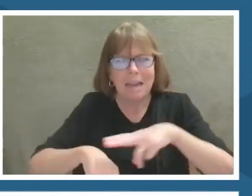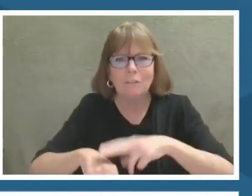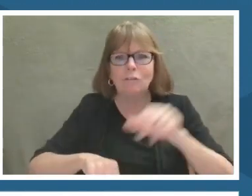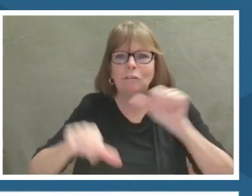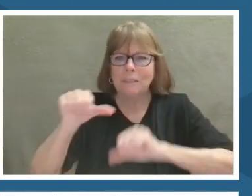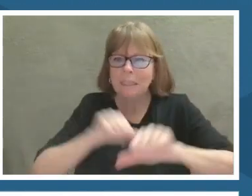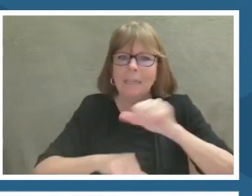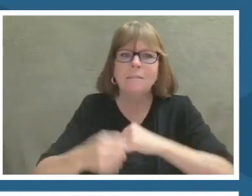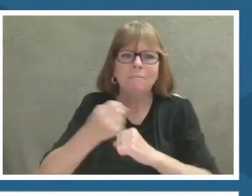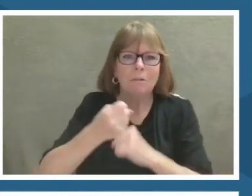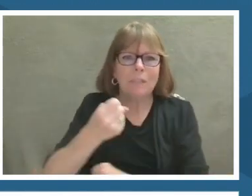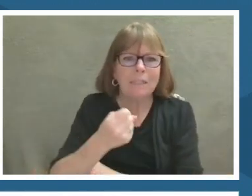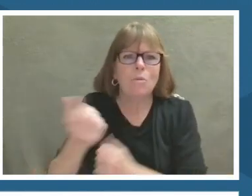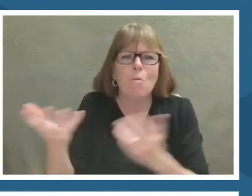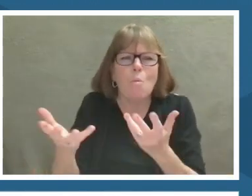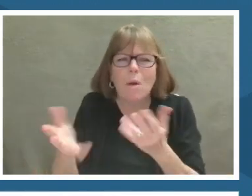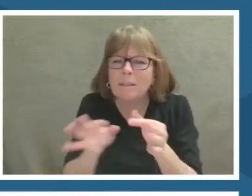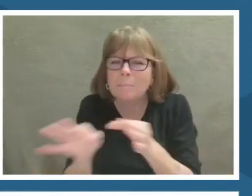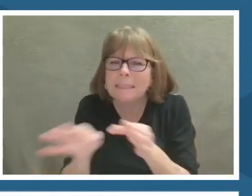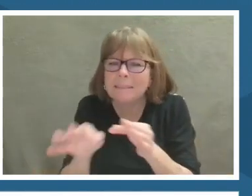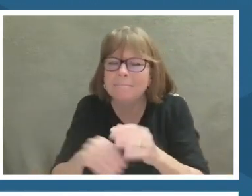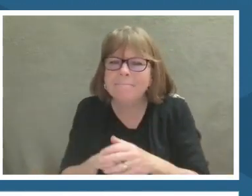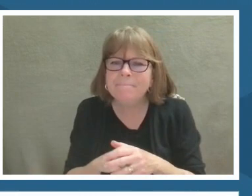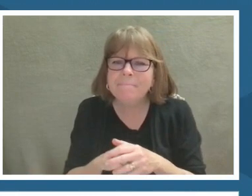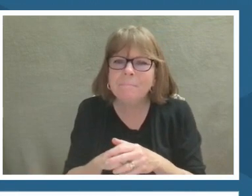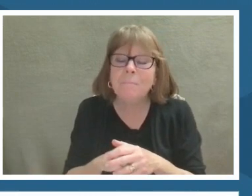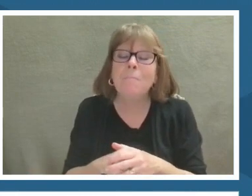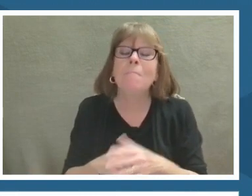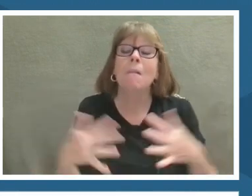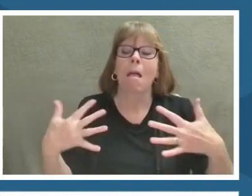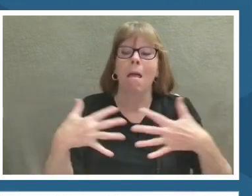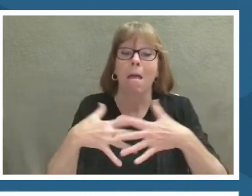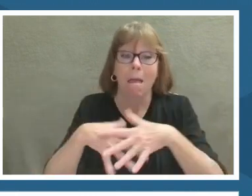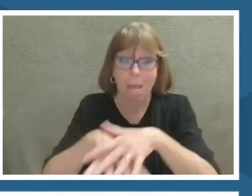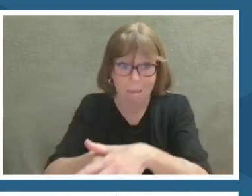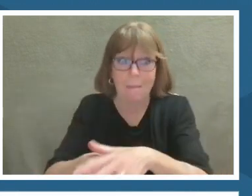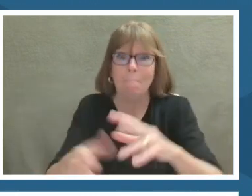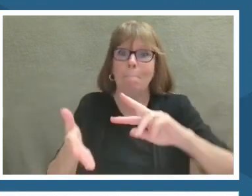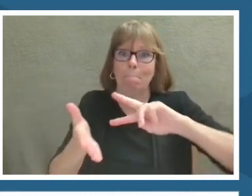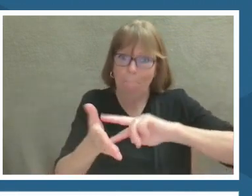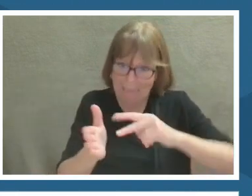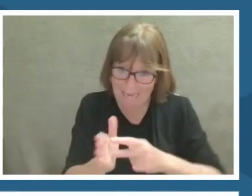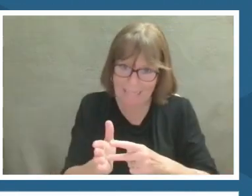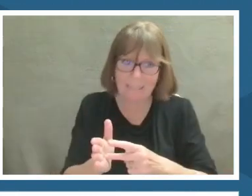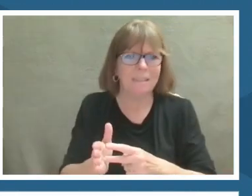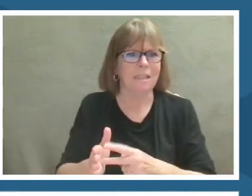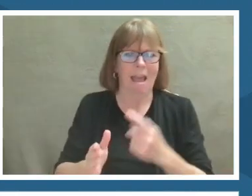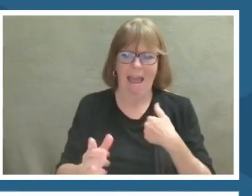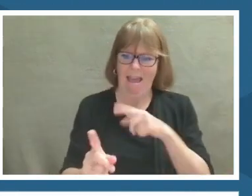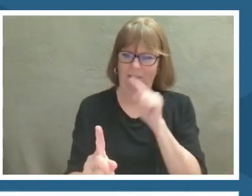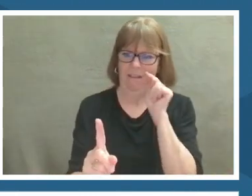the first is that convergence is driven